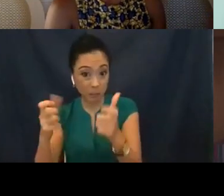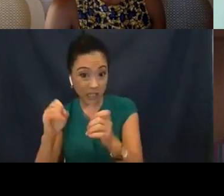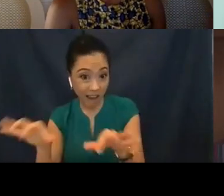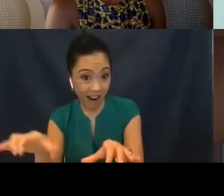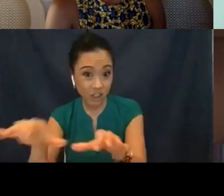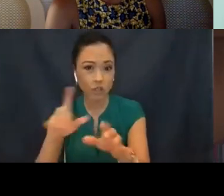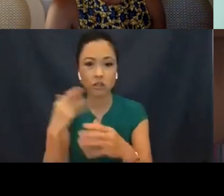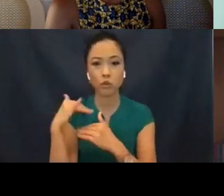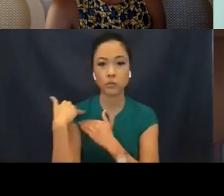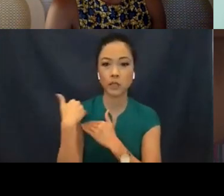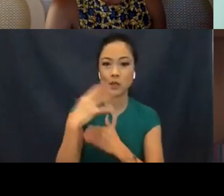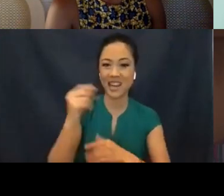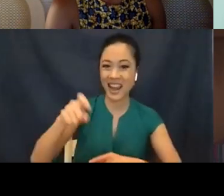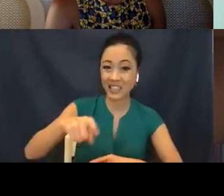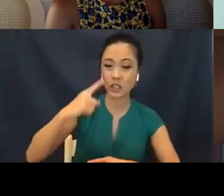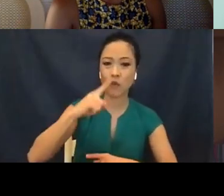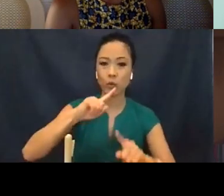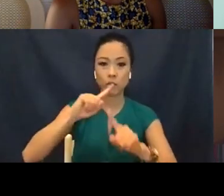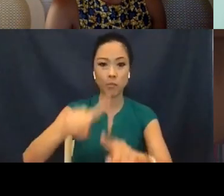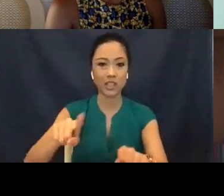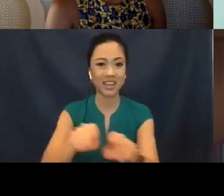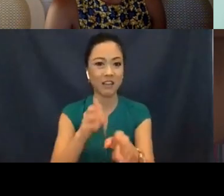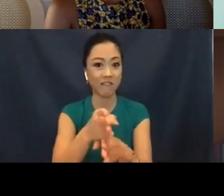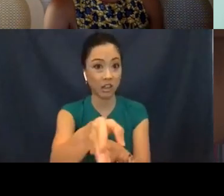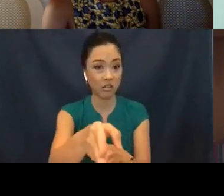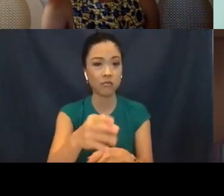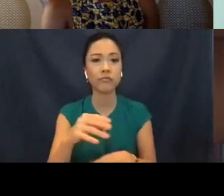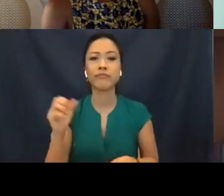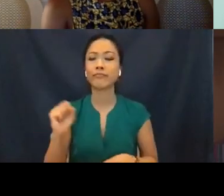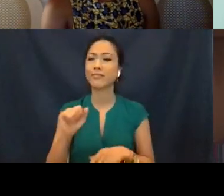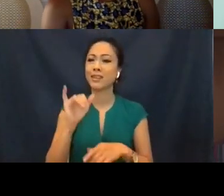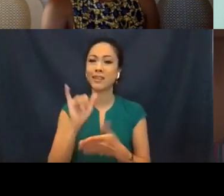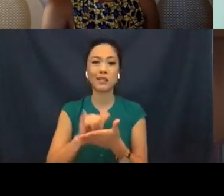add to what has been shared, I mean that is part of why we have this campaign,